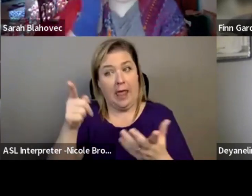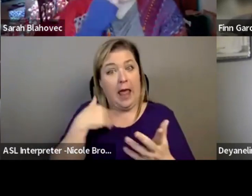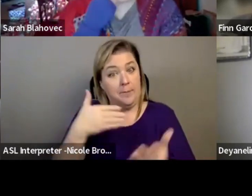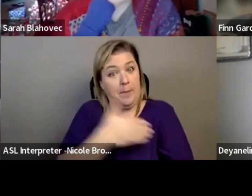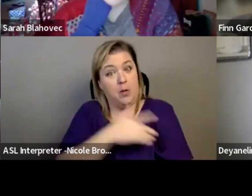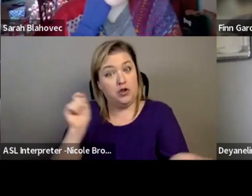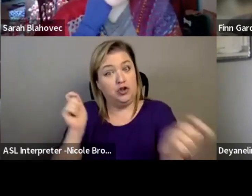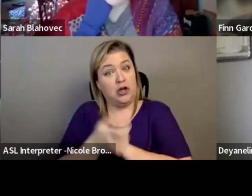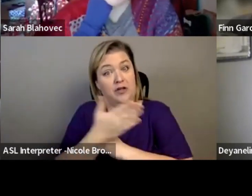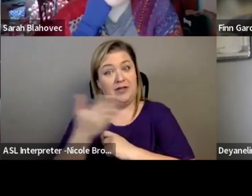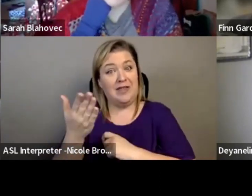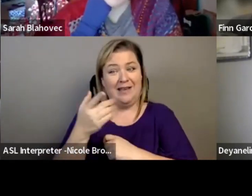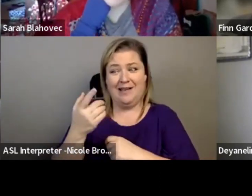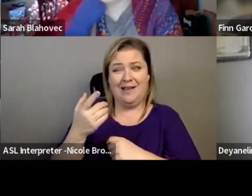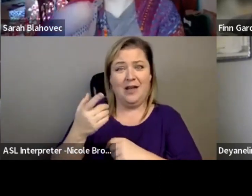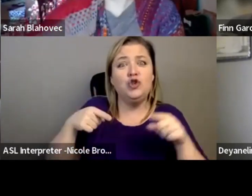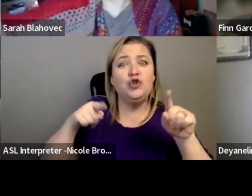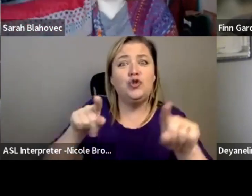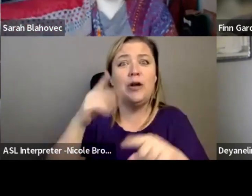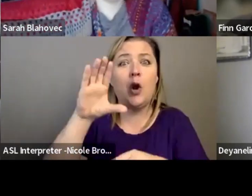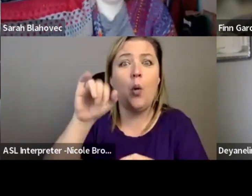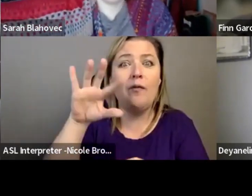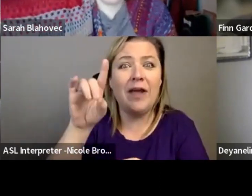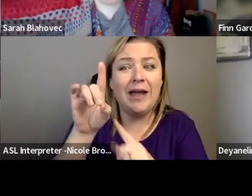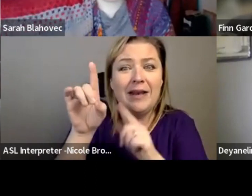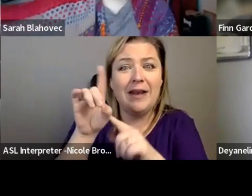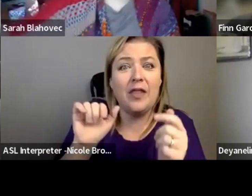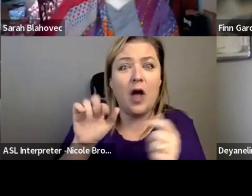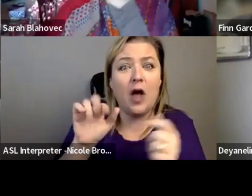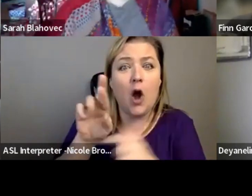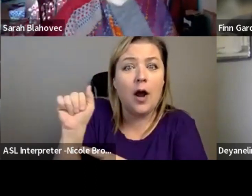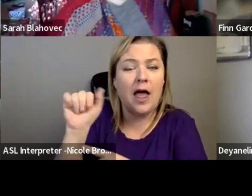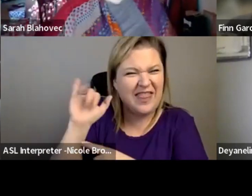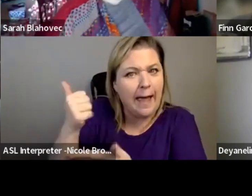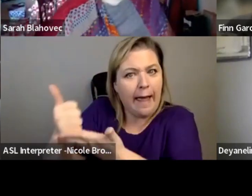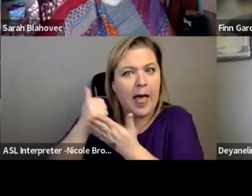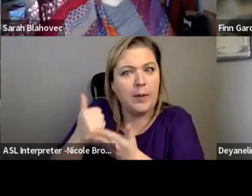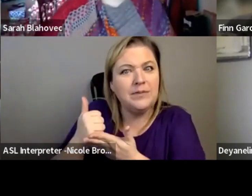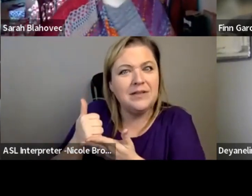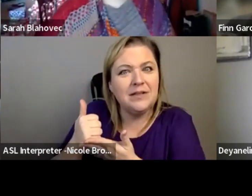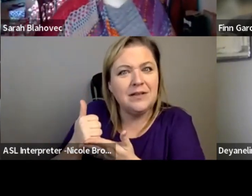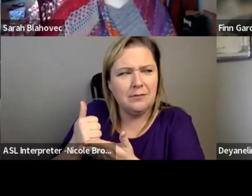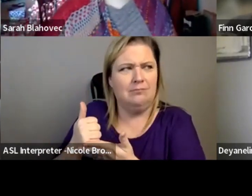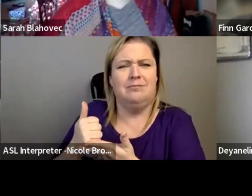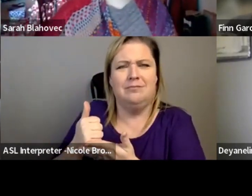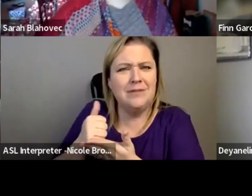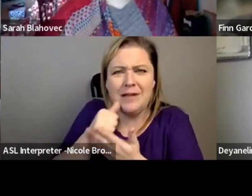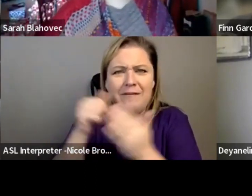these accommodations that we're getting during COVID help, that it would be unfair to go back to the way things were because the